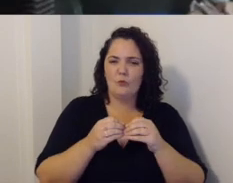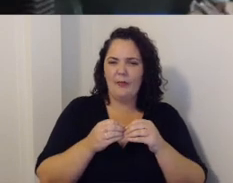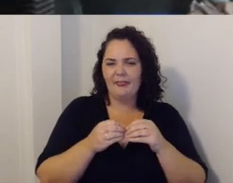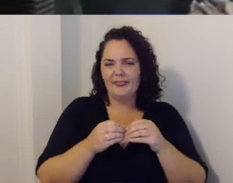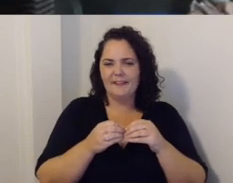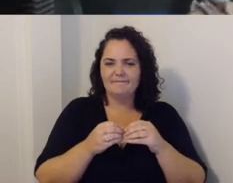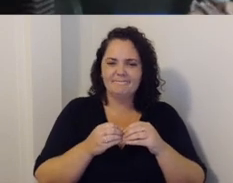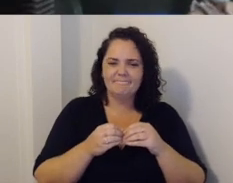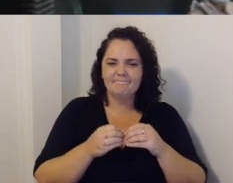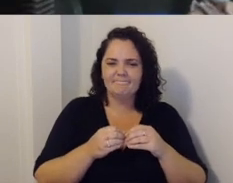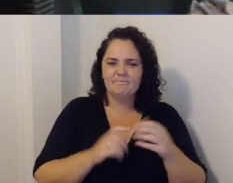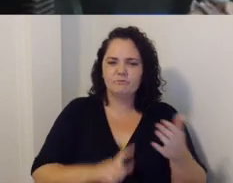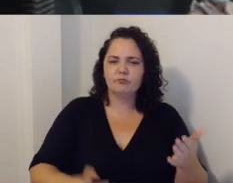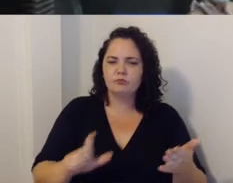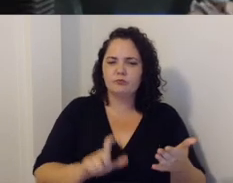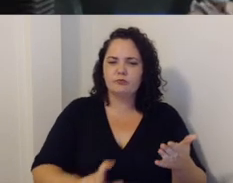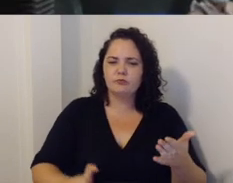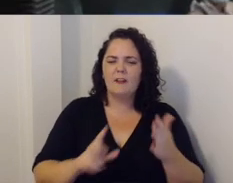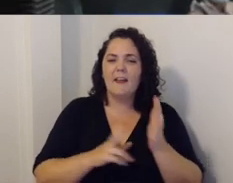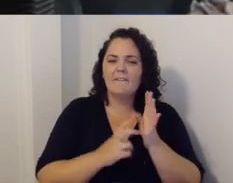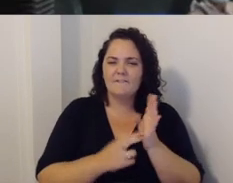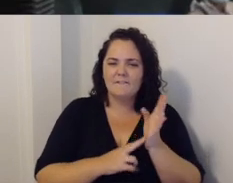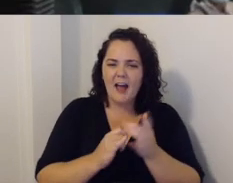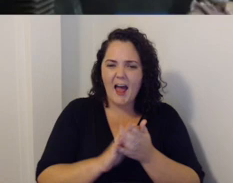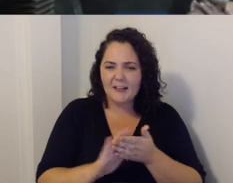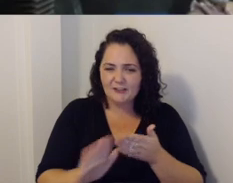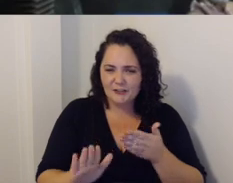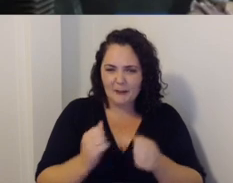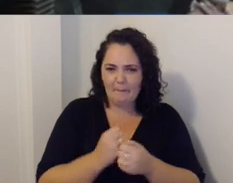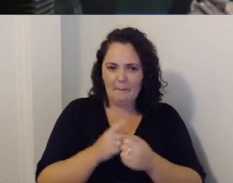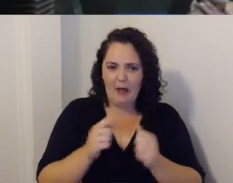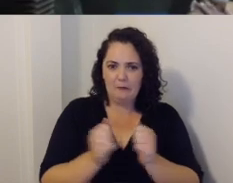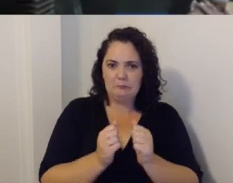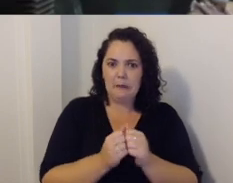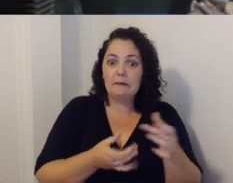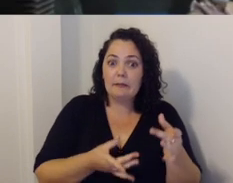with a with a binder and adhesive which is then gluing it to your paper which is making it stick